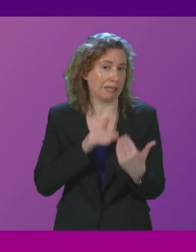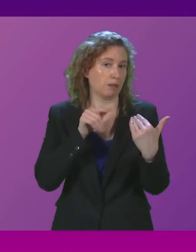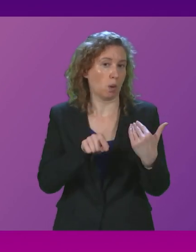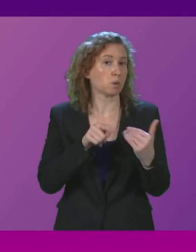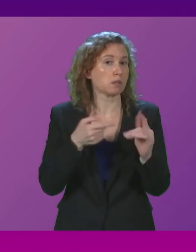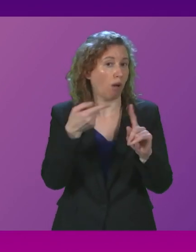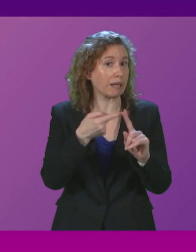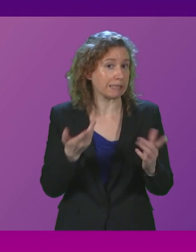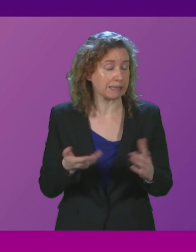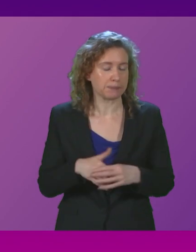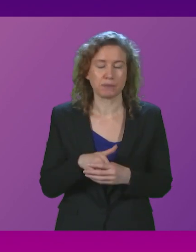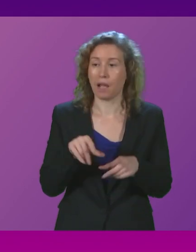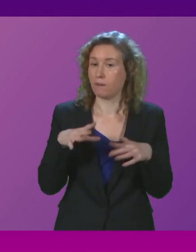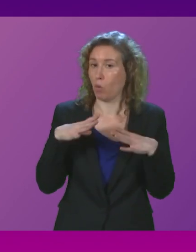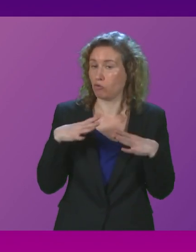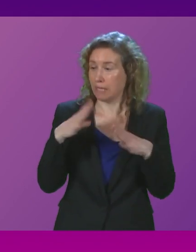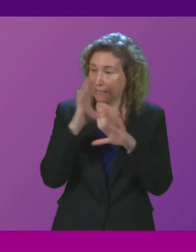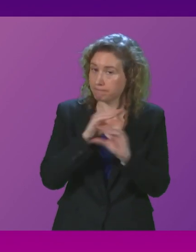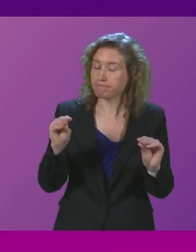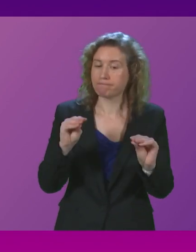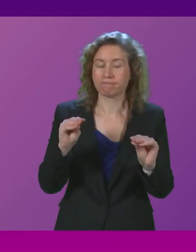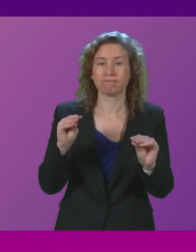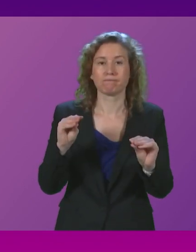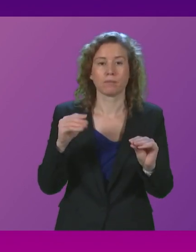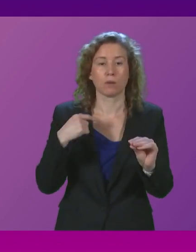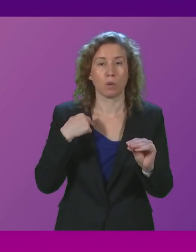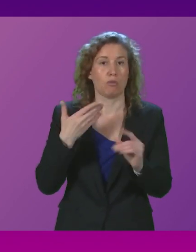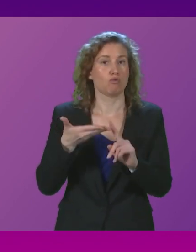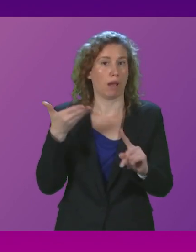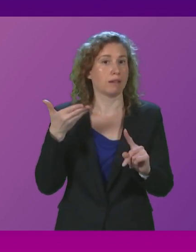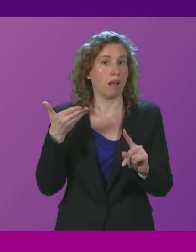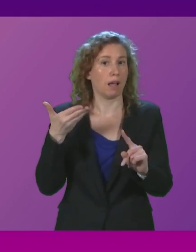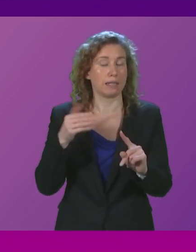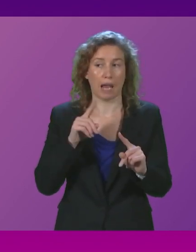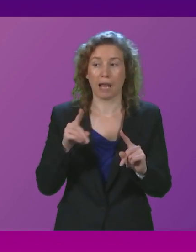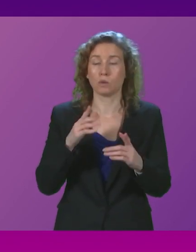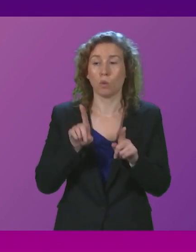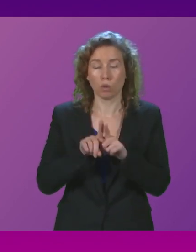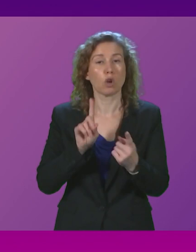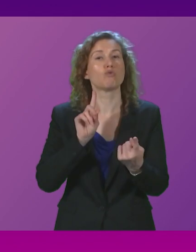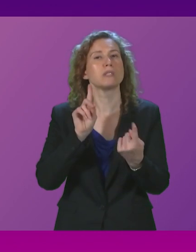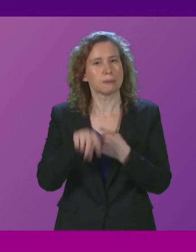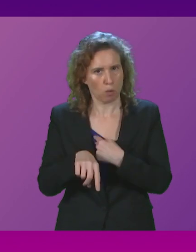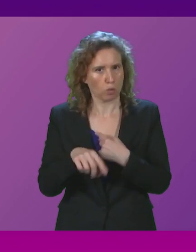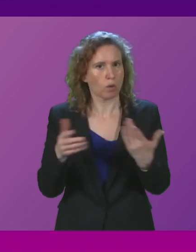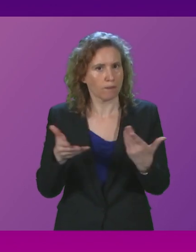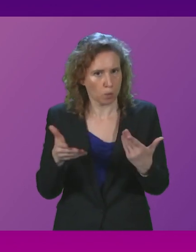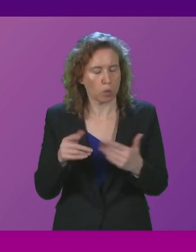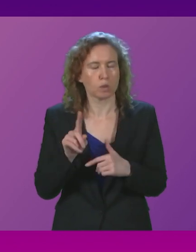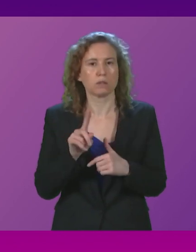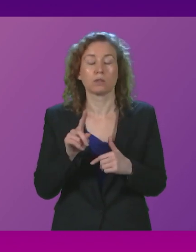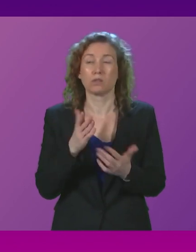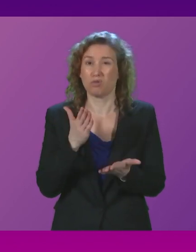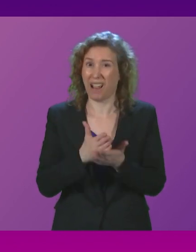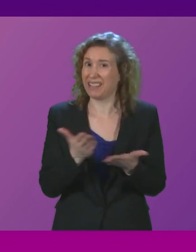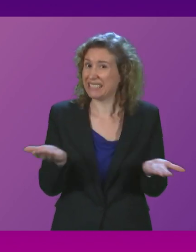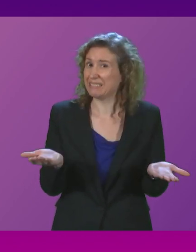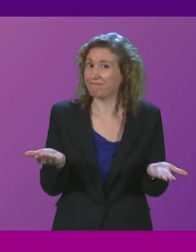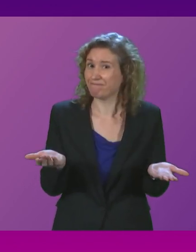I have already made it clear that we recognise, and are responding to, the reality that there